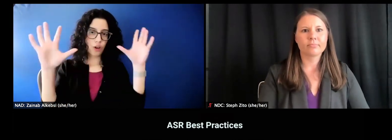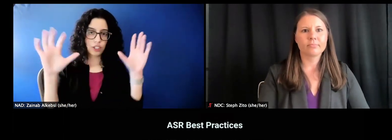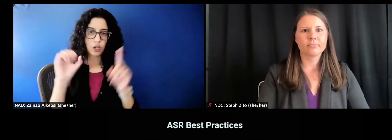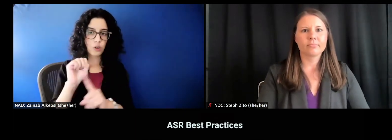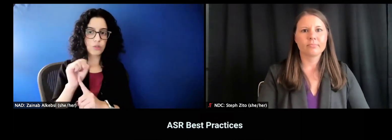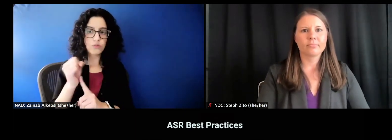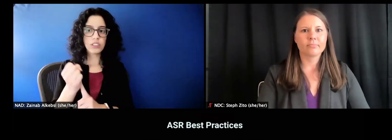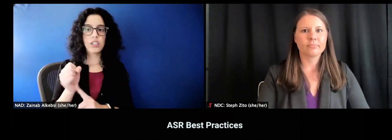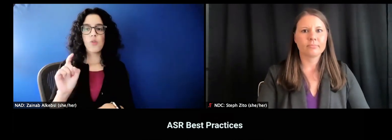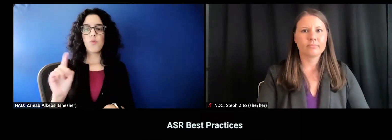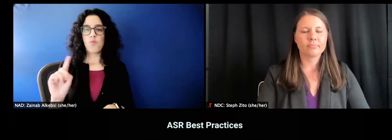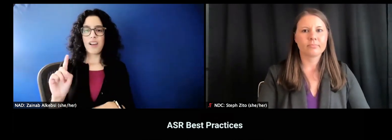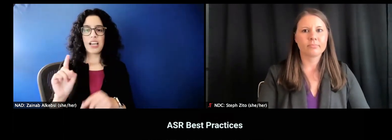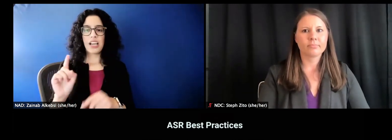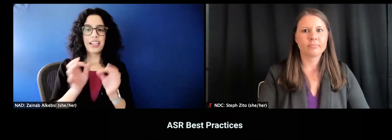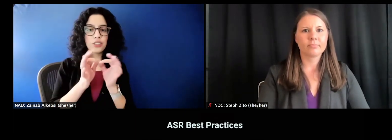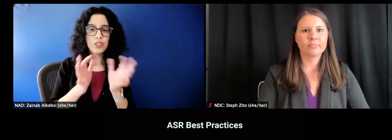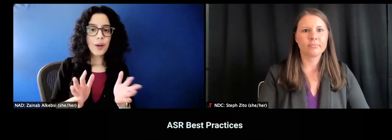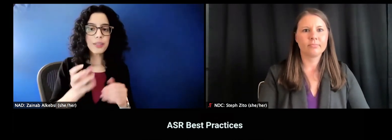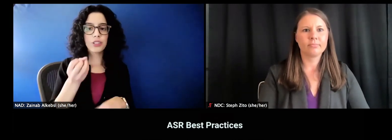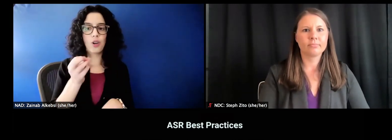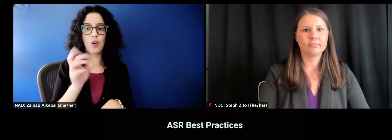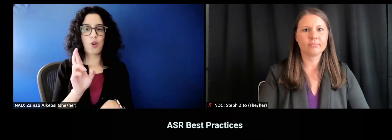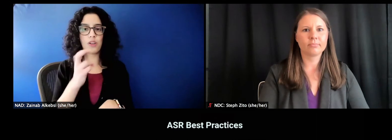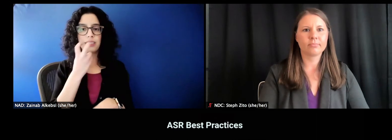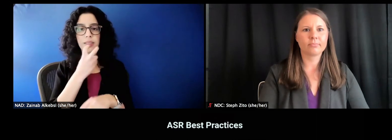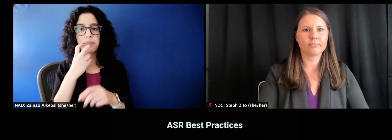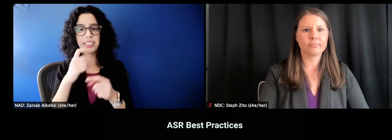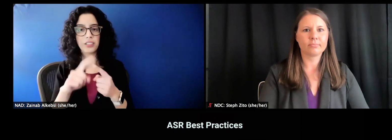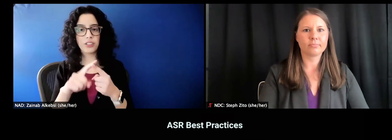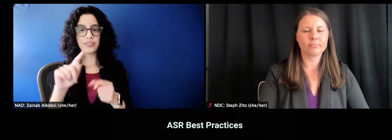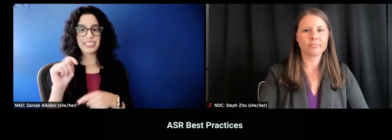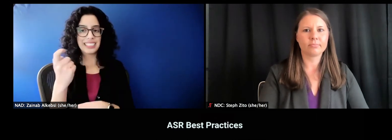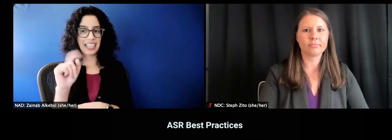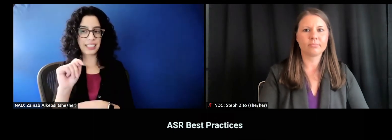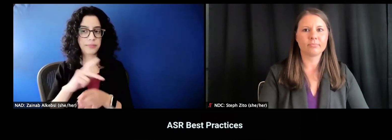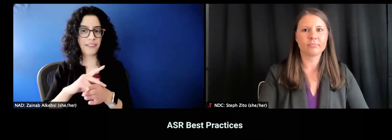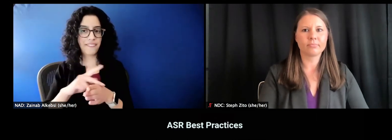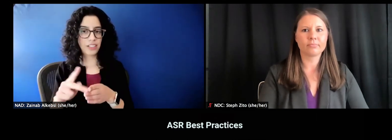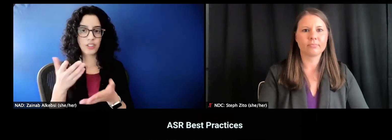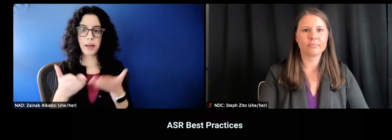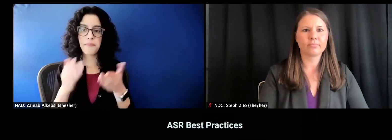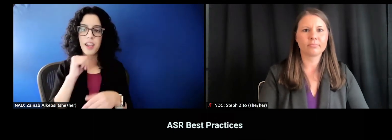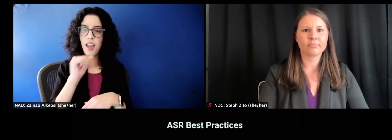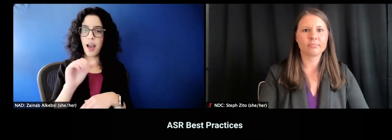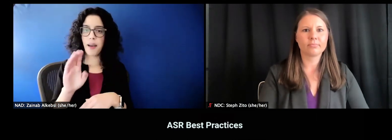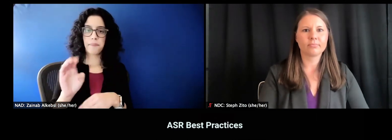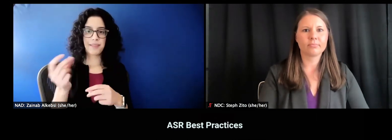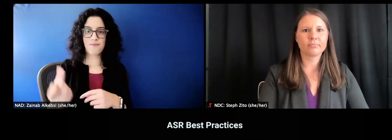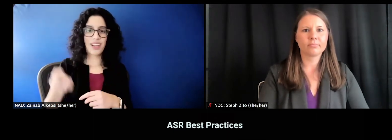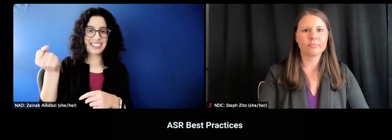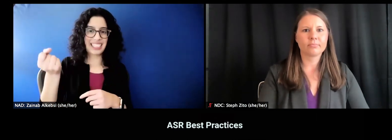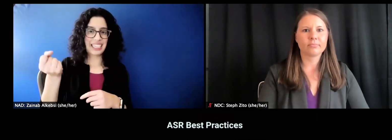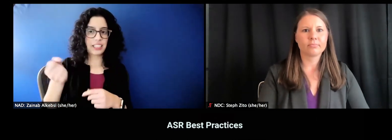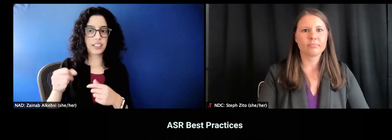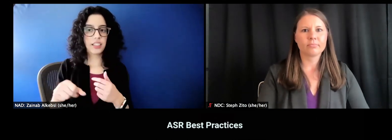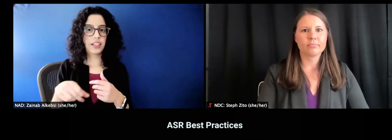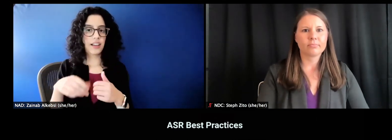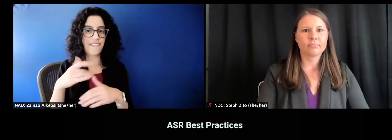where an interpreter or a speech to text professional may not be readily available.